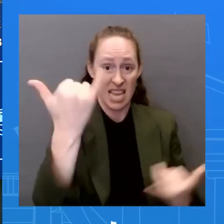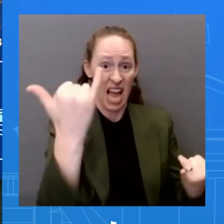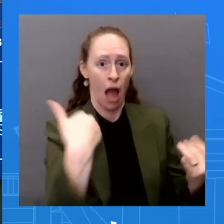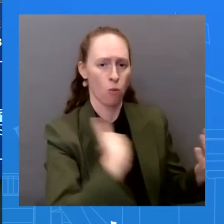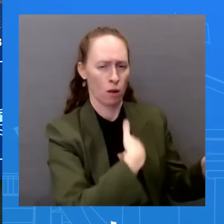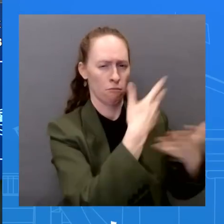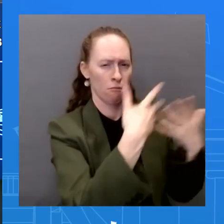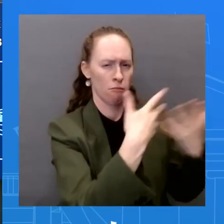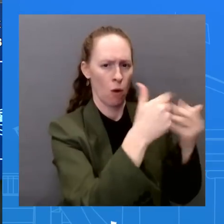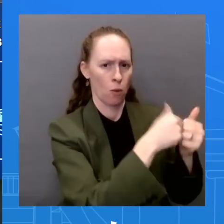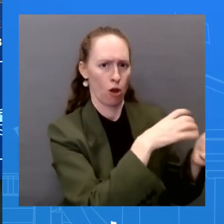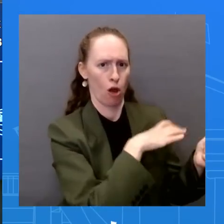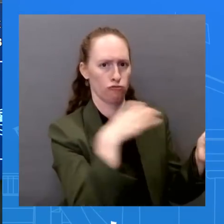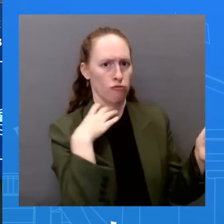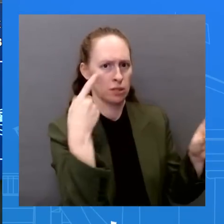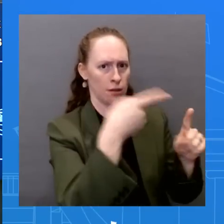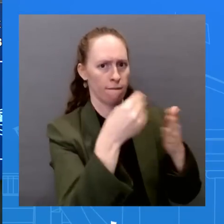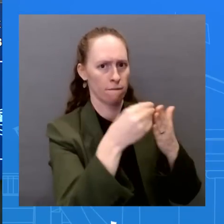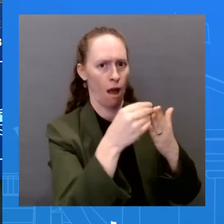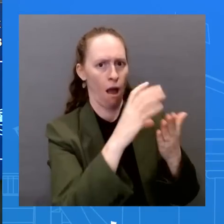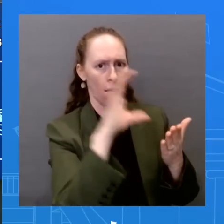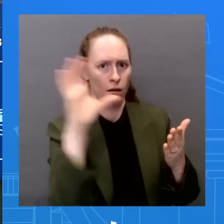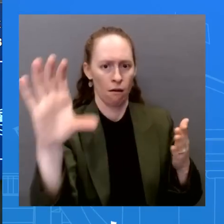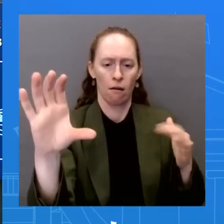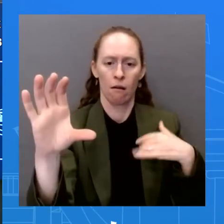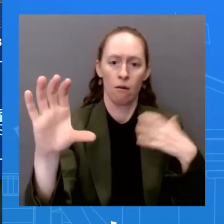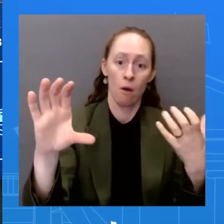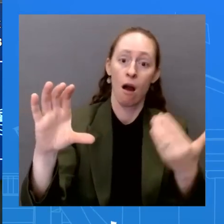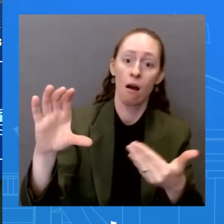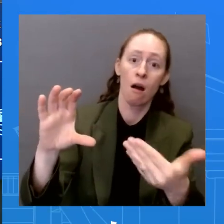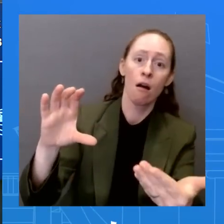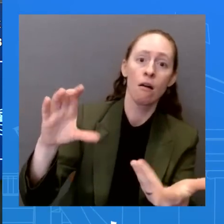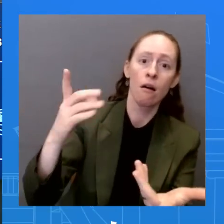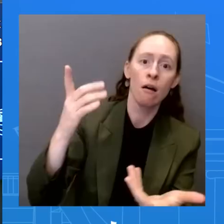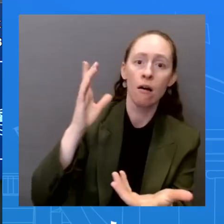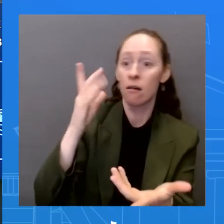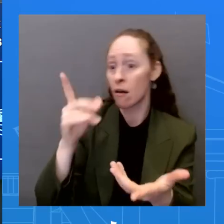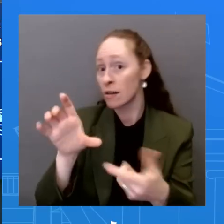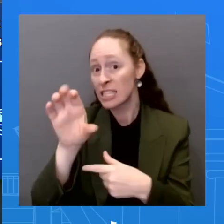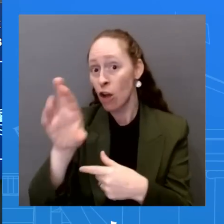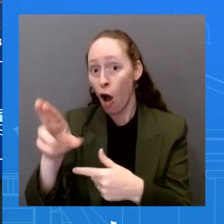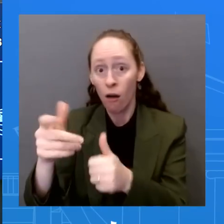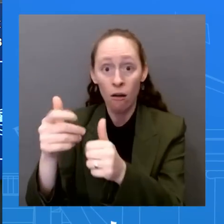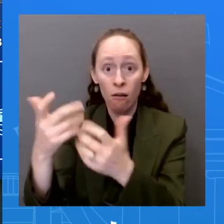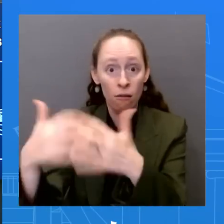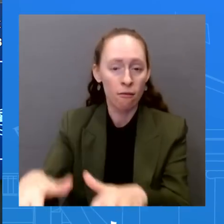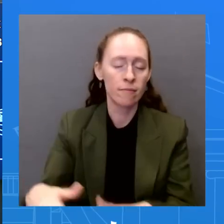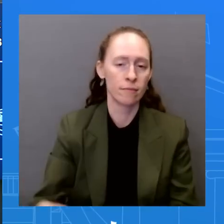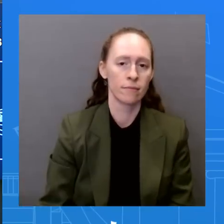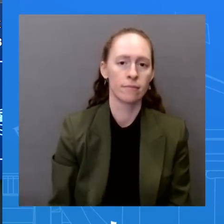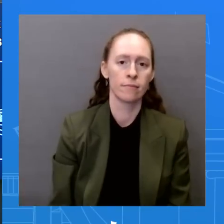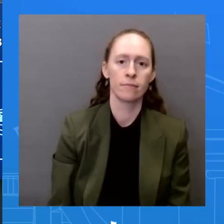both in vaccine supply to not only replenish what has been used out of the stockpile, which is critical if there was another event,